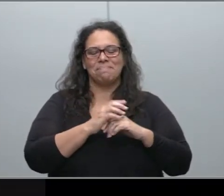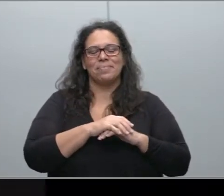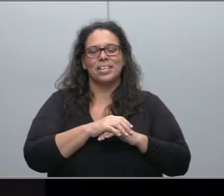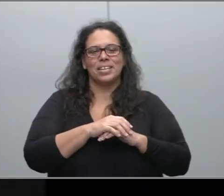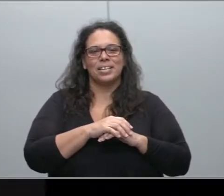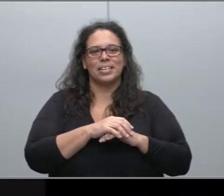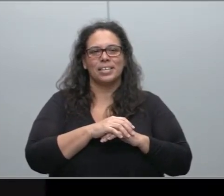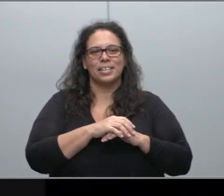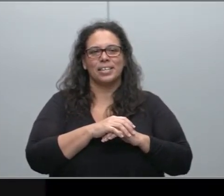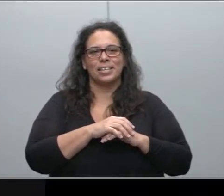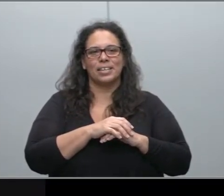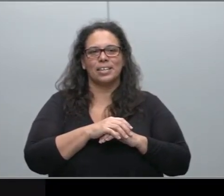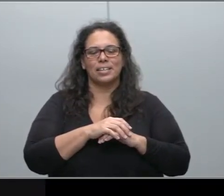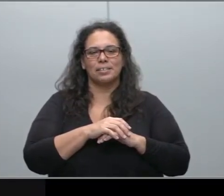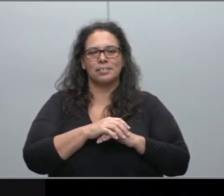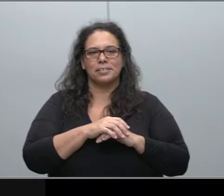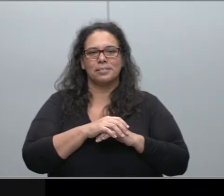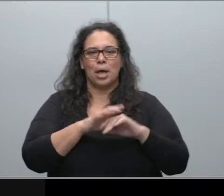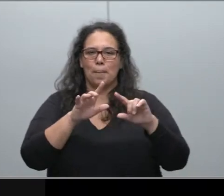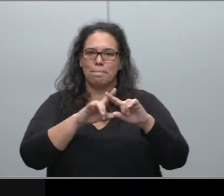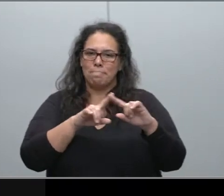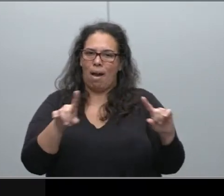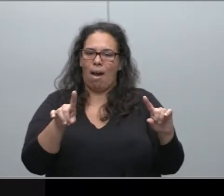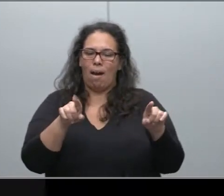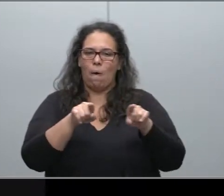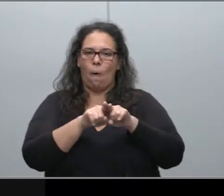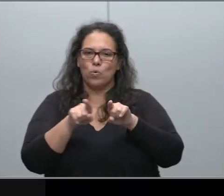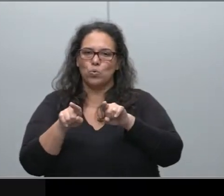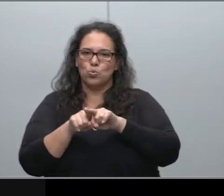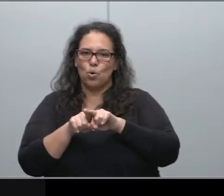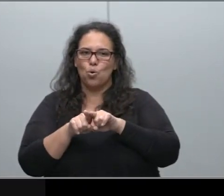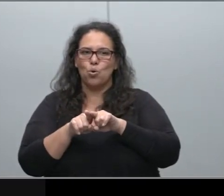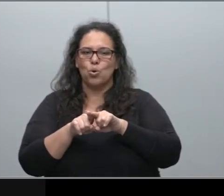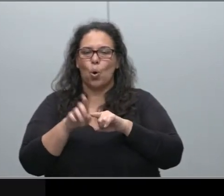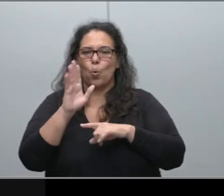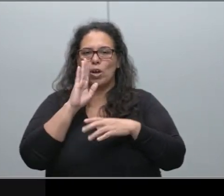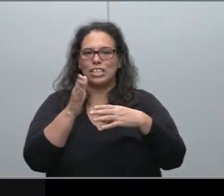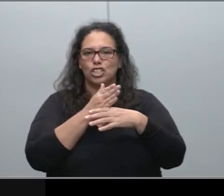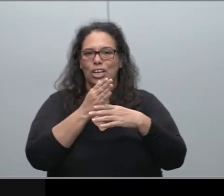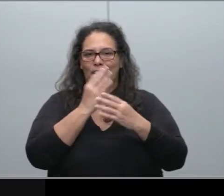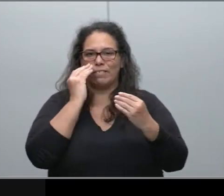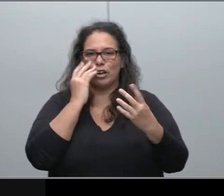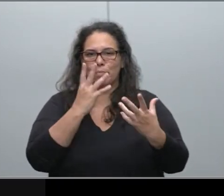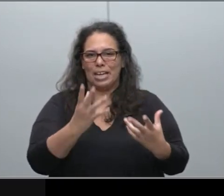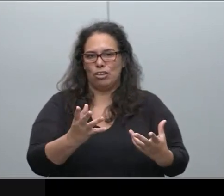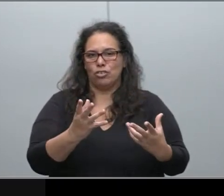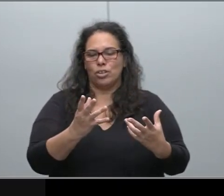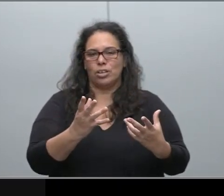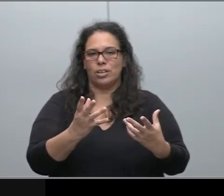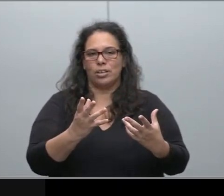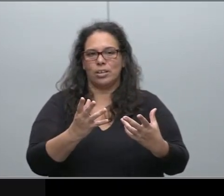of various parent trainings and workshops. So our intent is to ensure that you get an integrated set